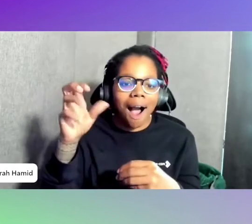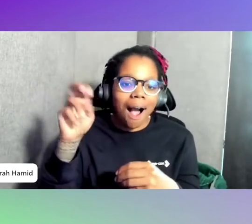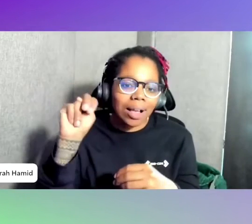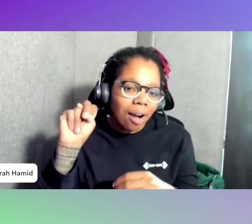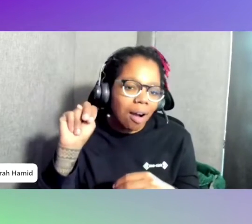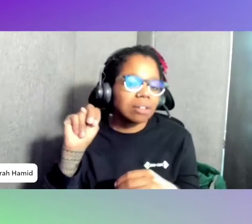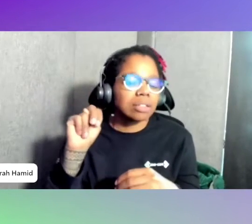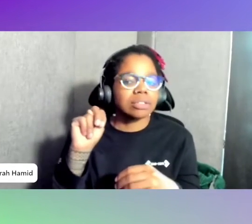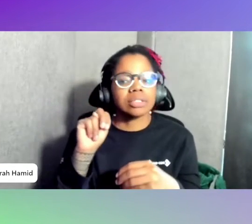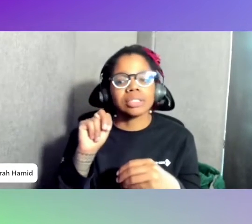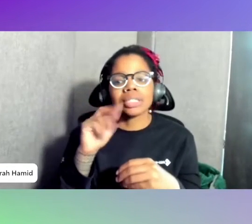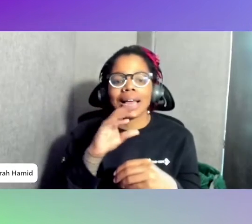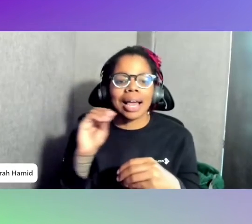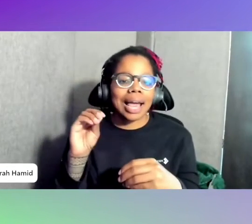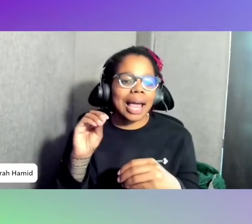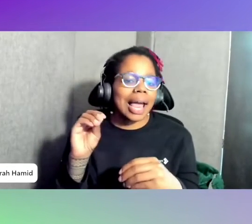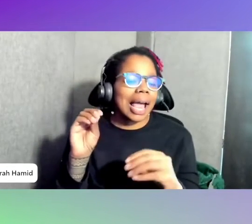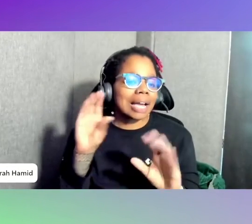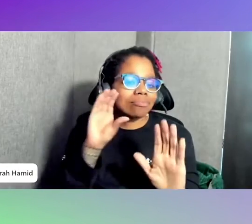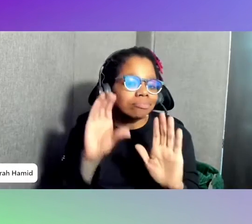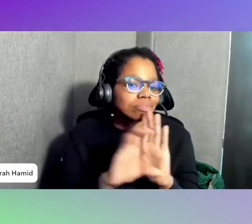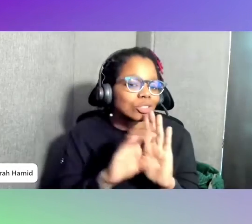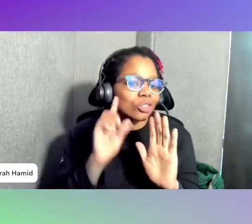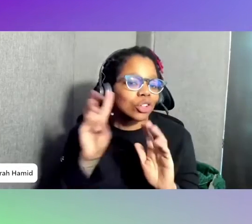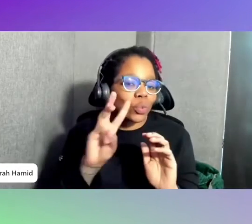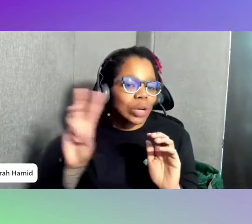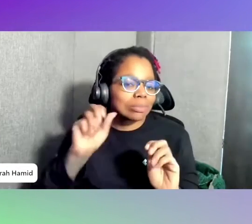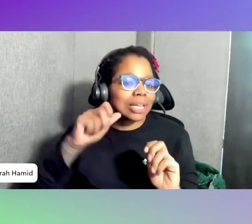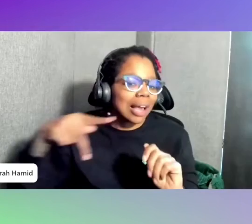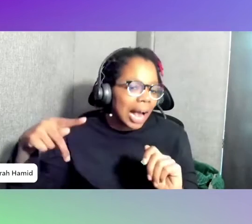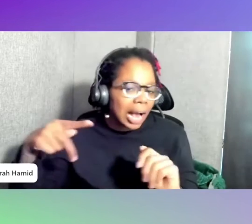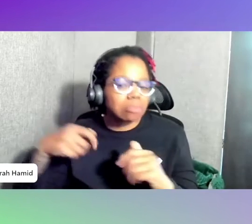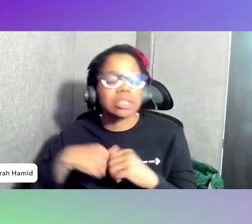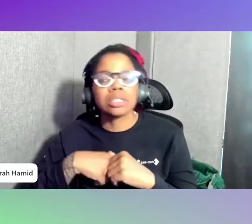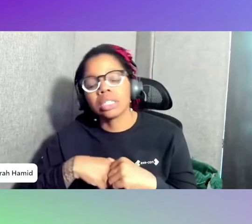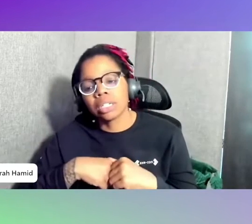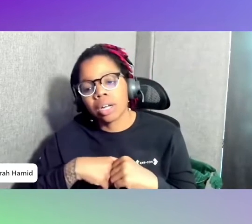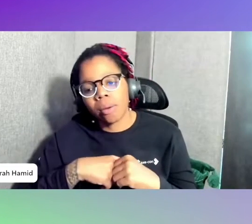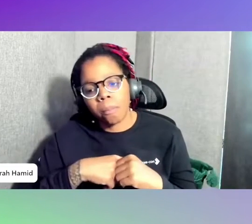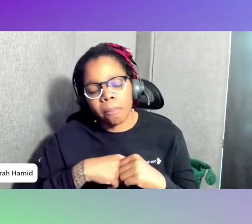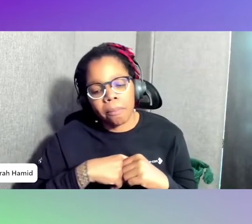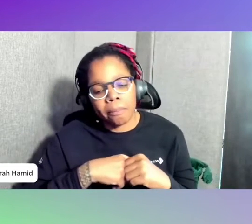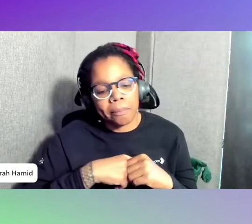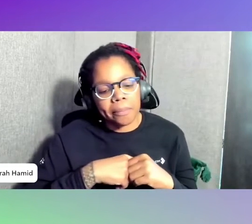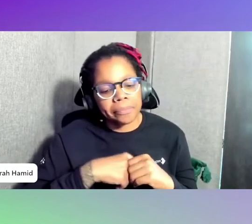and let's just face it all of them are based on the visuals of SVG, and how can designers use that to create really